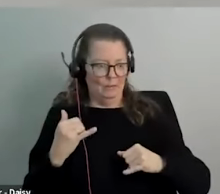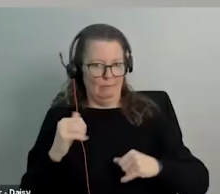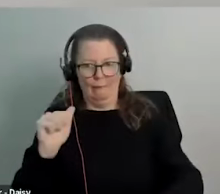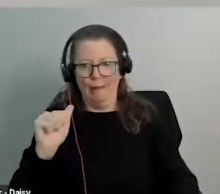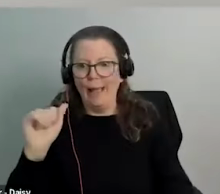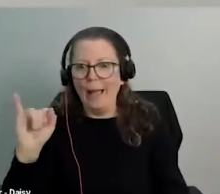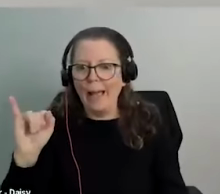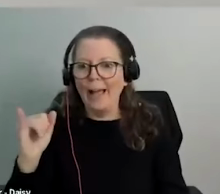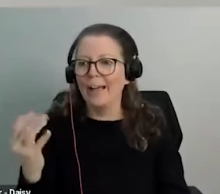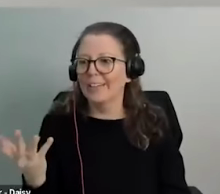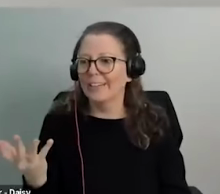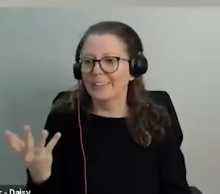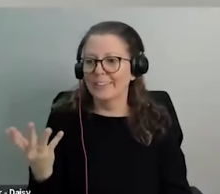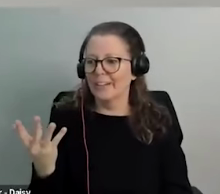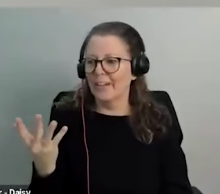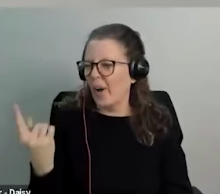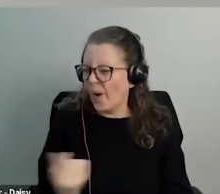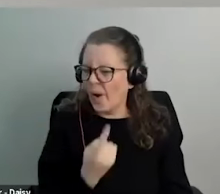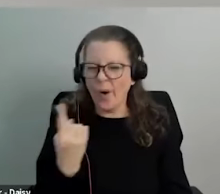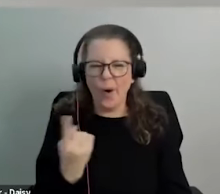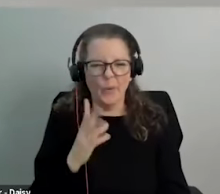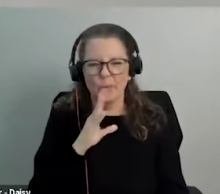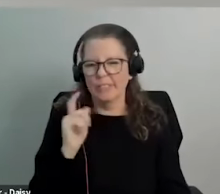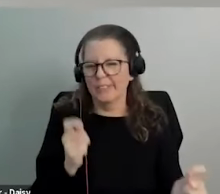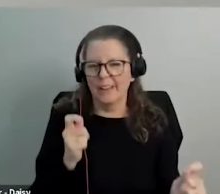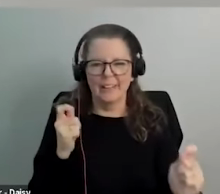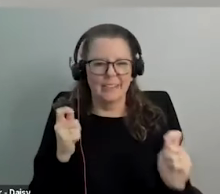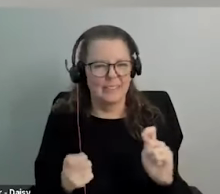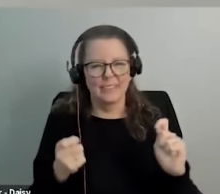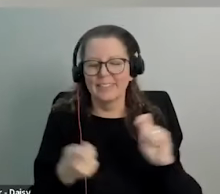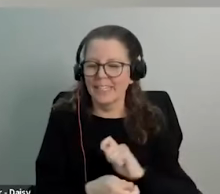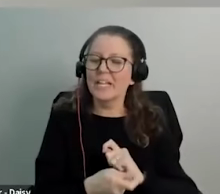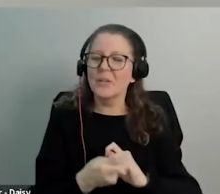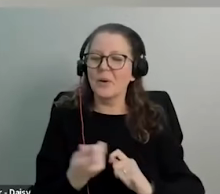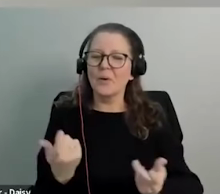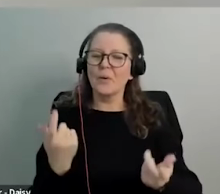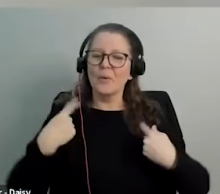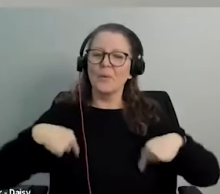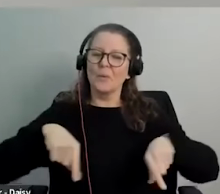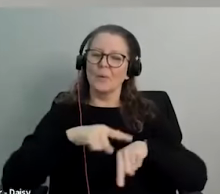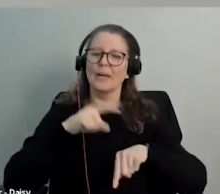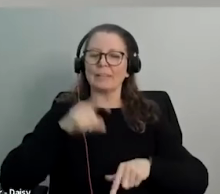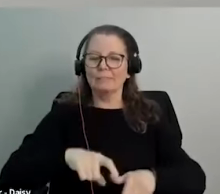and it's always gonna be evolving. So we just have to continuously be learning and continuously be thinking